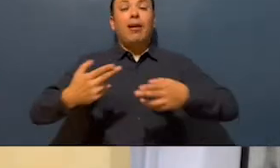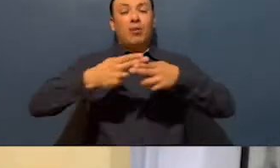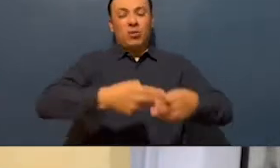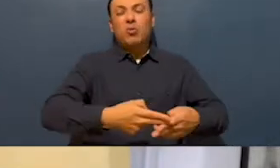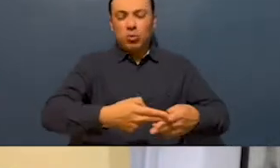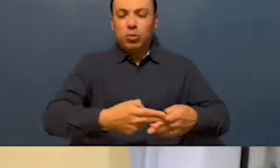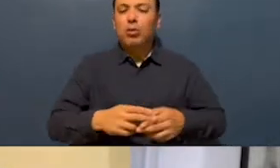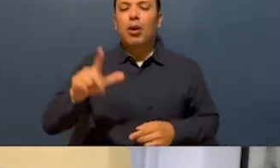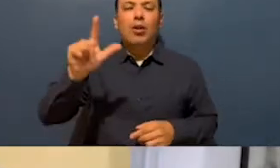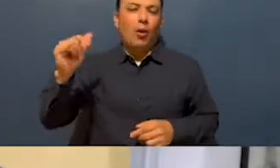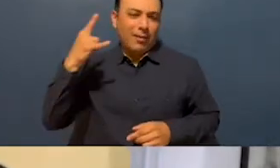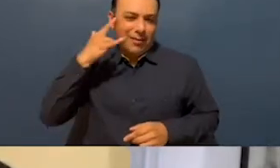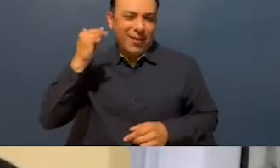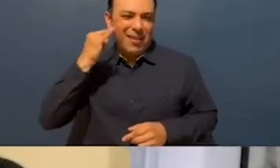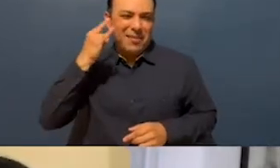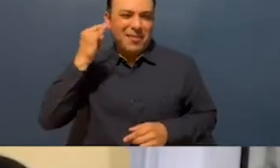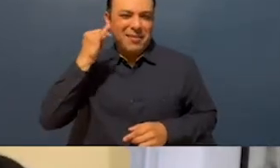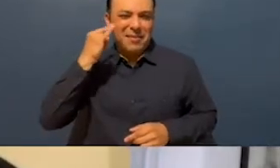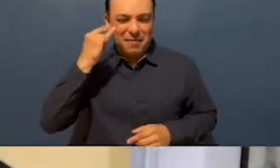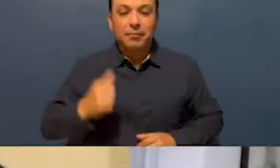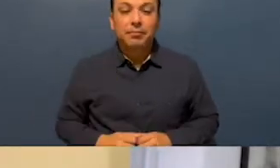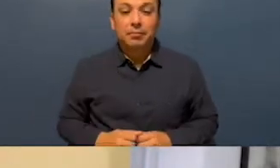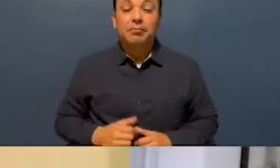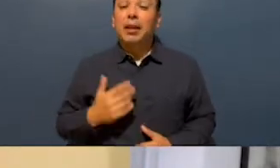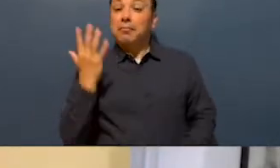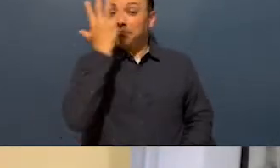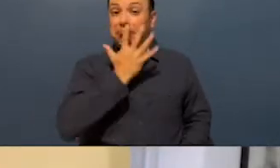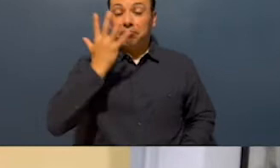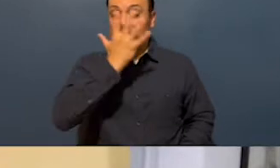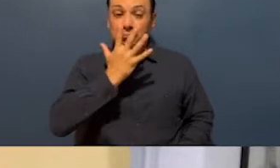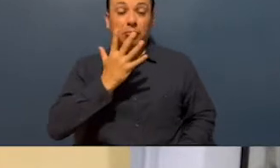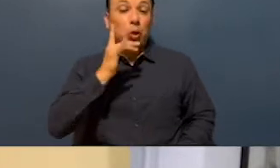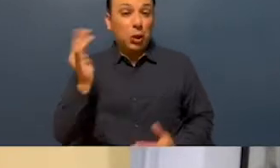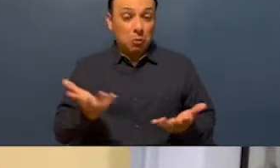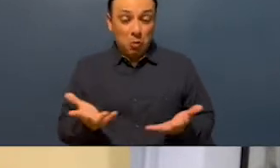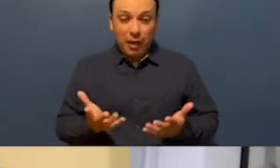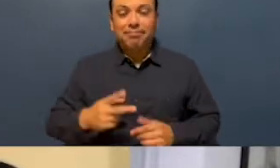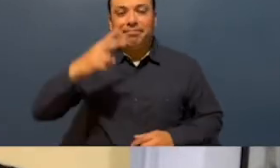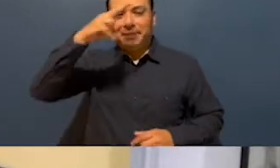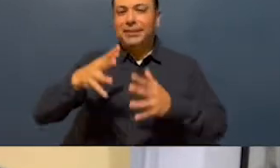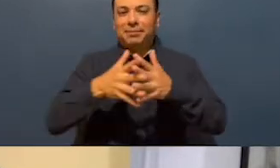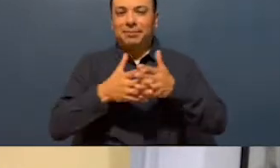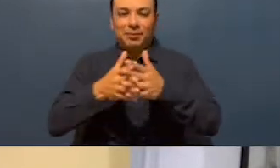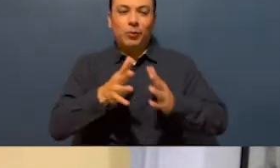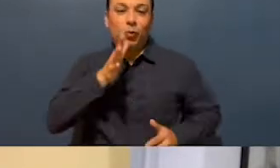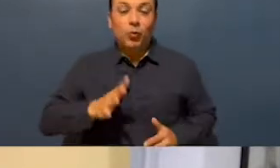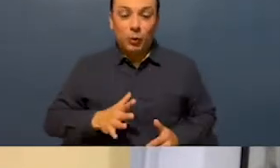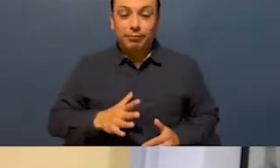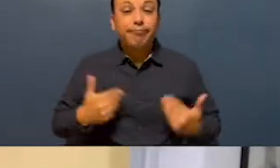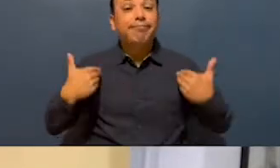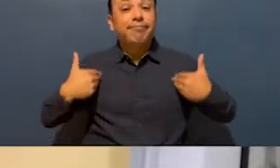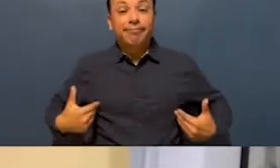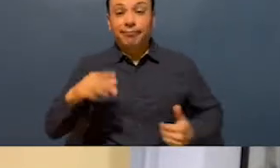Los Angeles, California. My image description: I'm a Mexican-American woman, I am a disabled person,